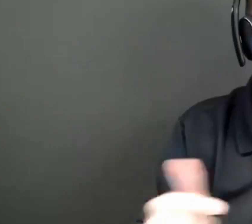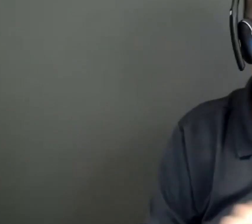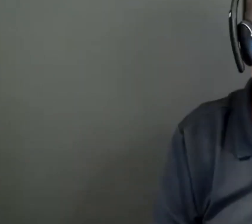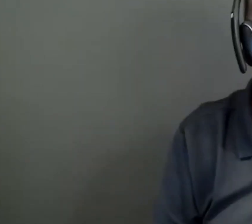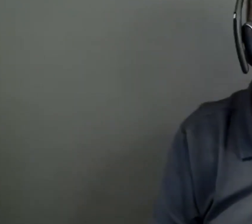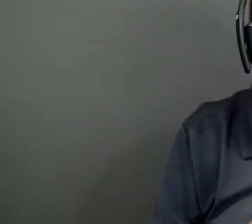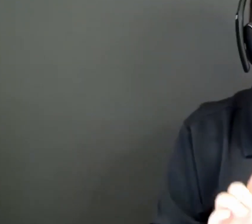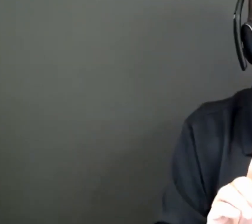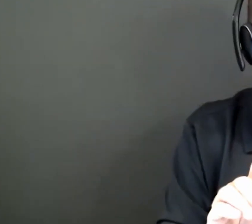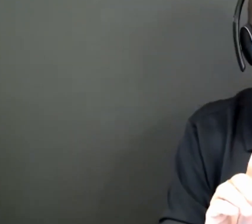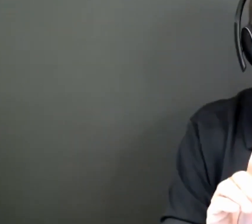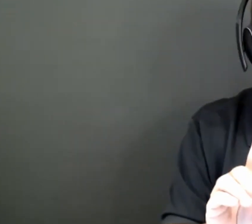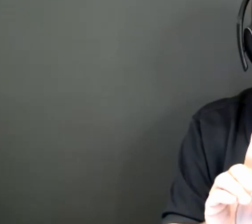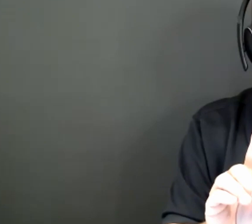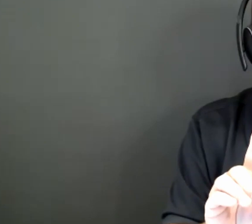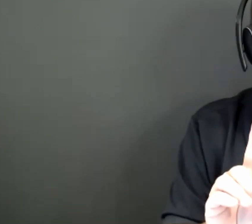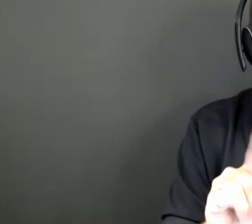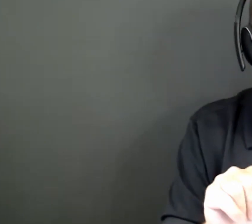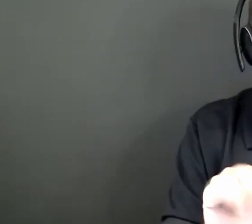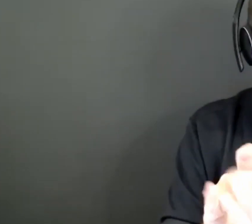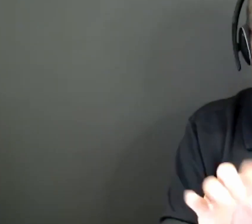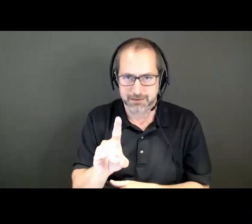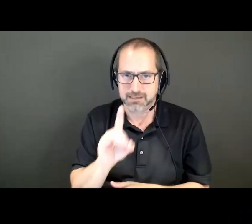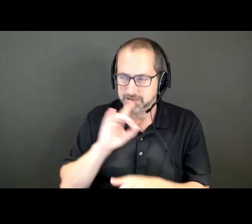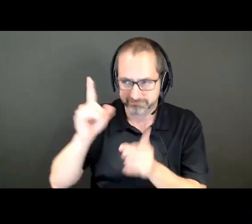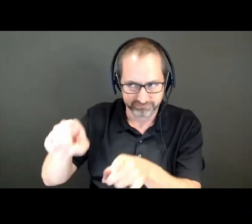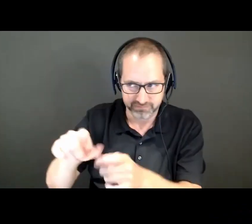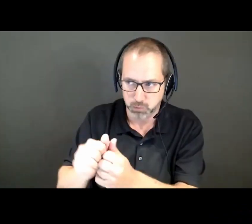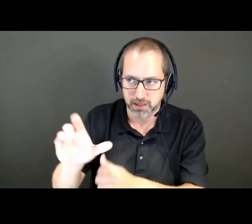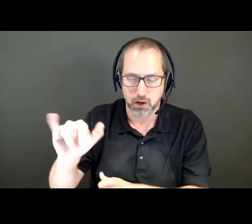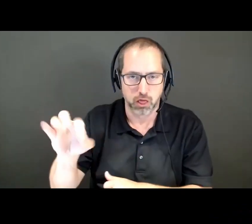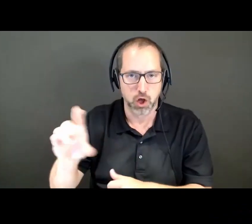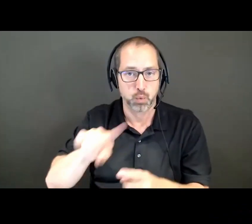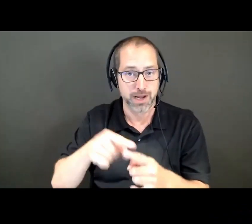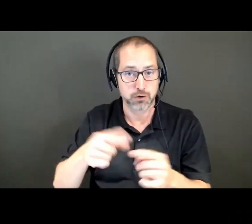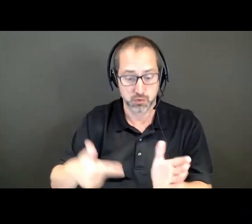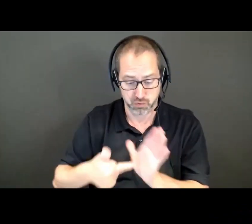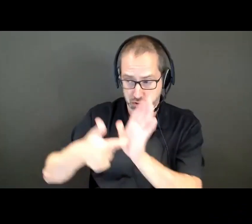that. Claude’s absolutely right. I think when you are presenting something to say